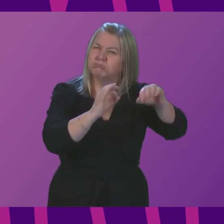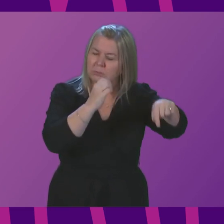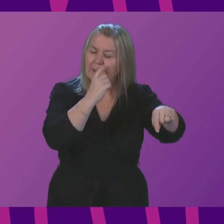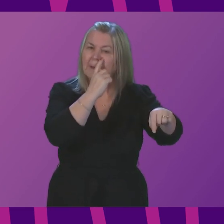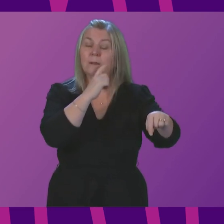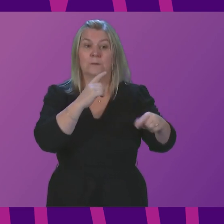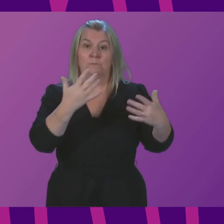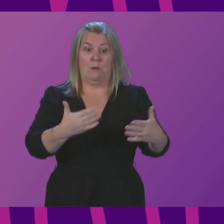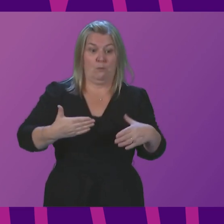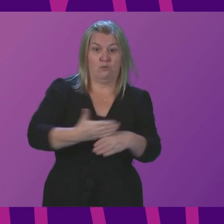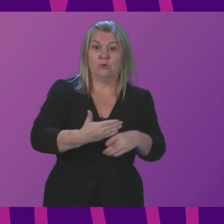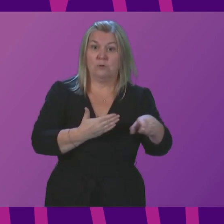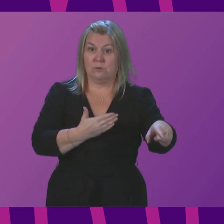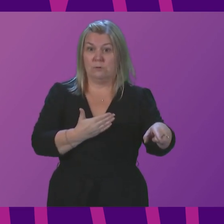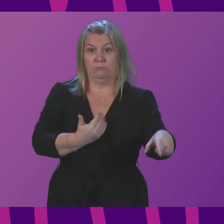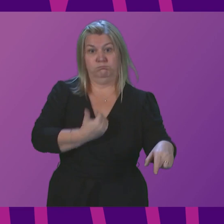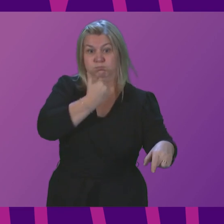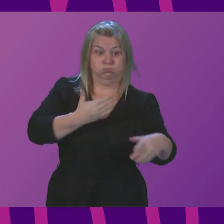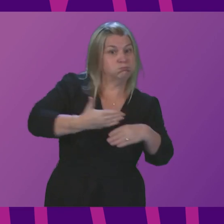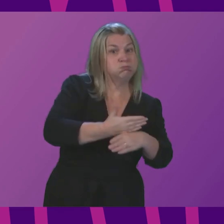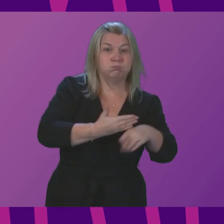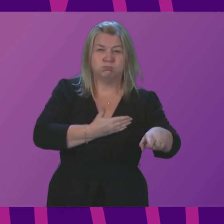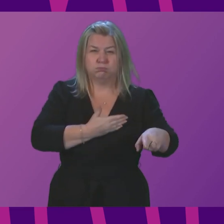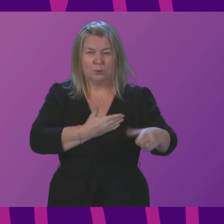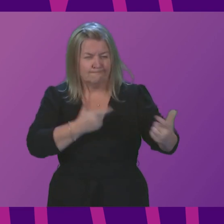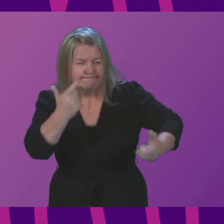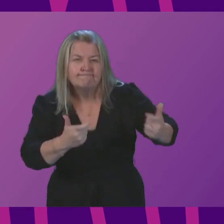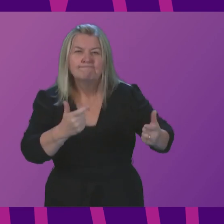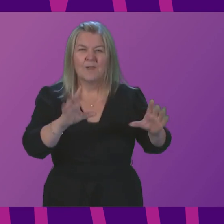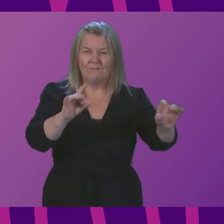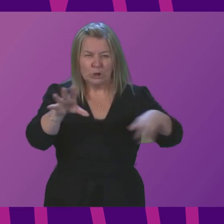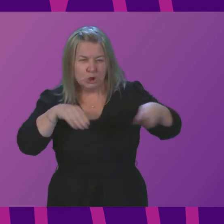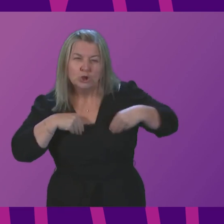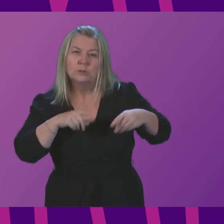way to address infection in hospitals and reduce the incidence of infection.